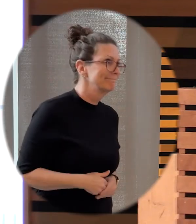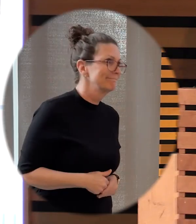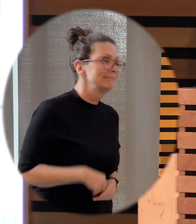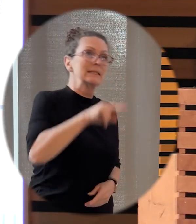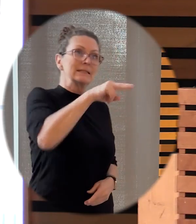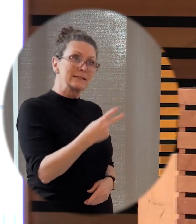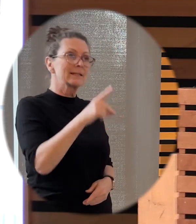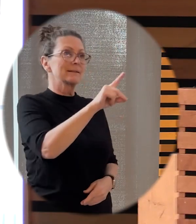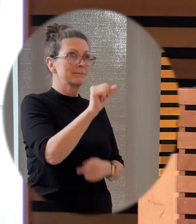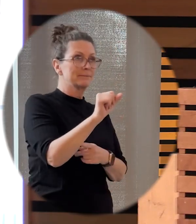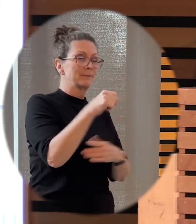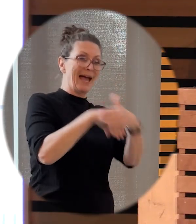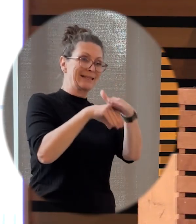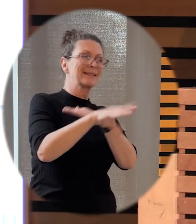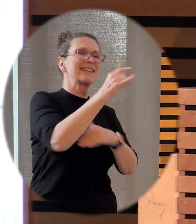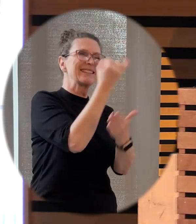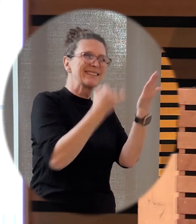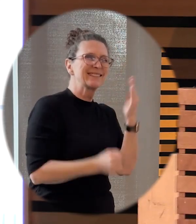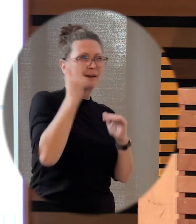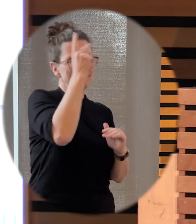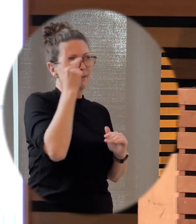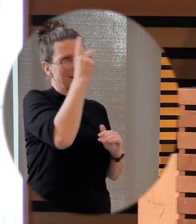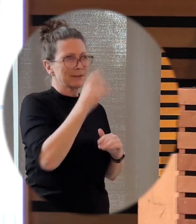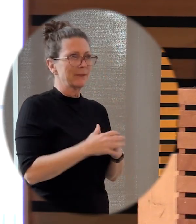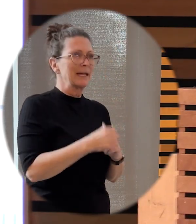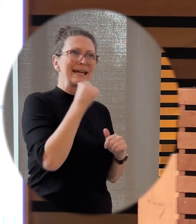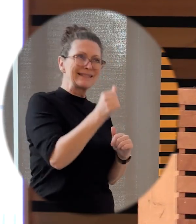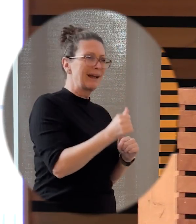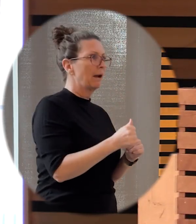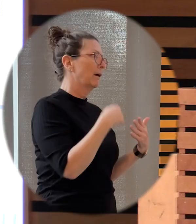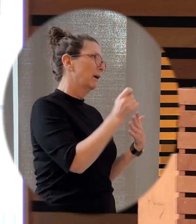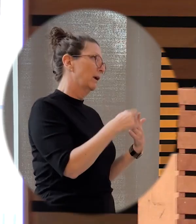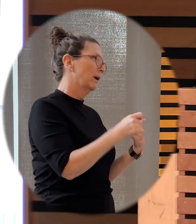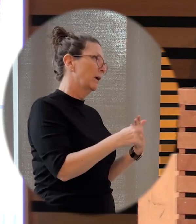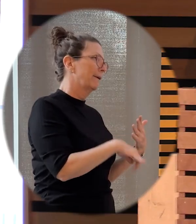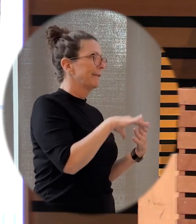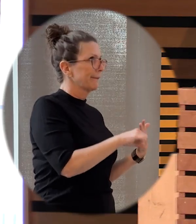accessibility is a design philosophy. It is not a compliance checklist. It's the entry